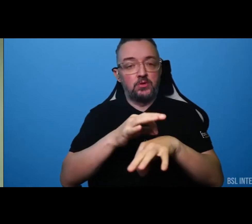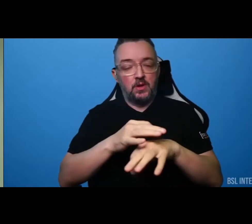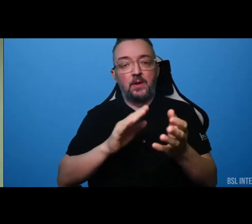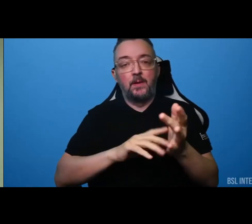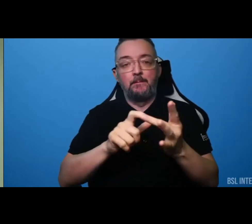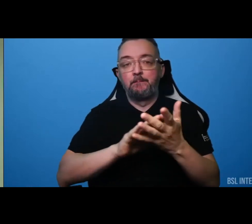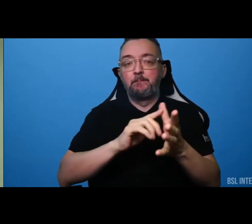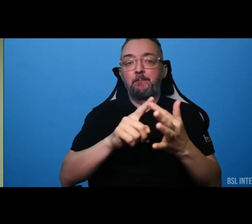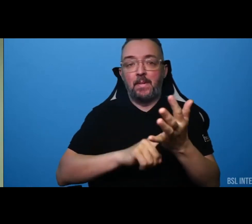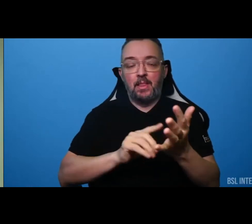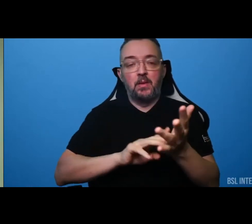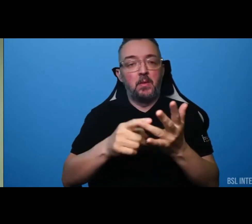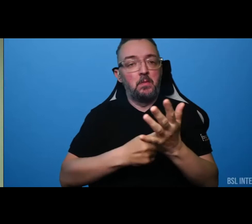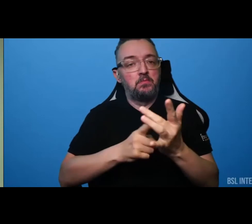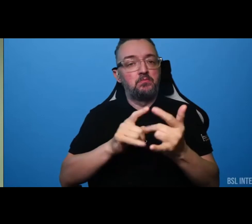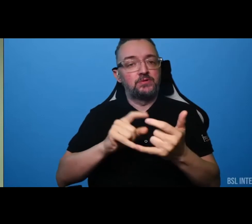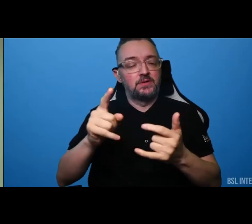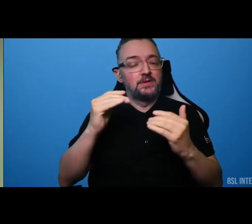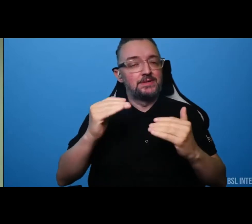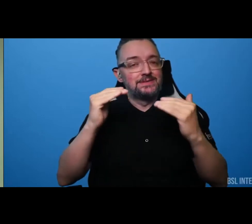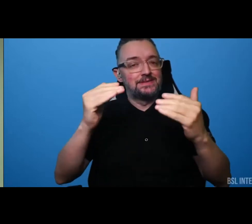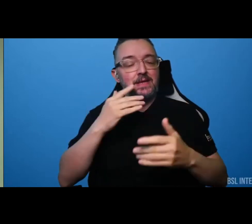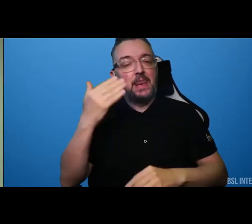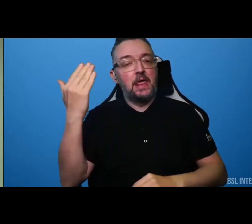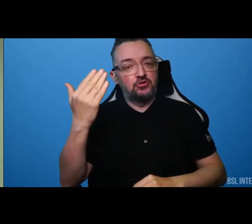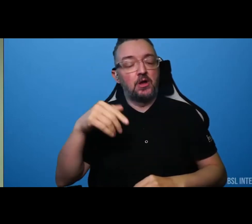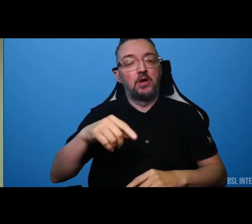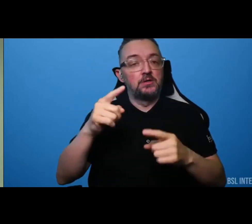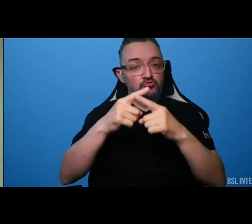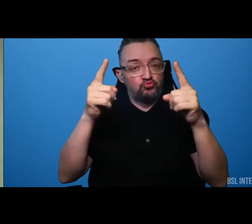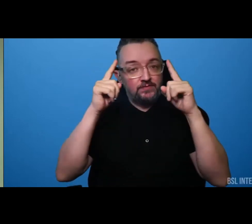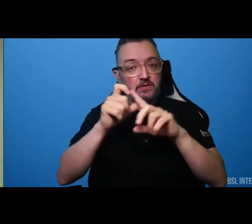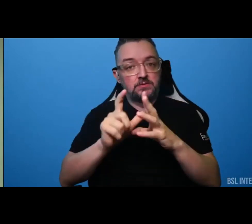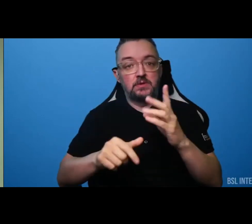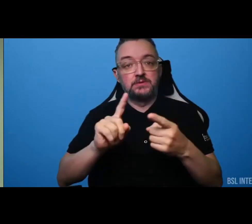He is a senior lecturer at the University of Dundee and also a co-investigator